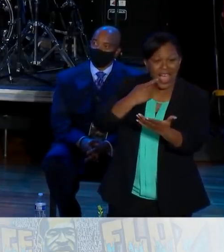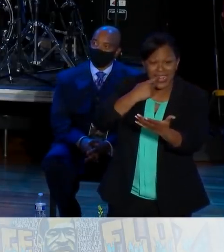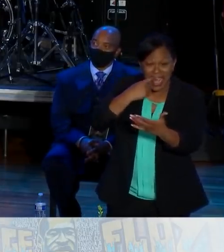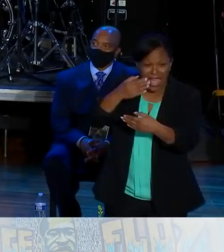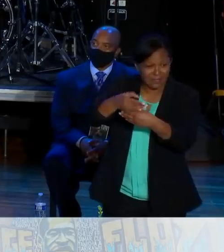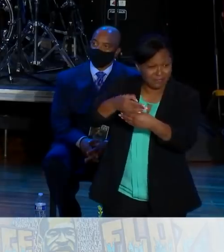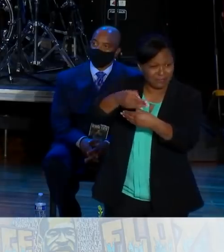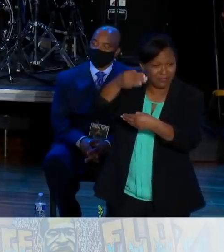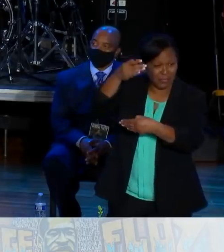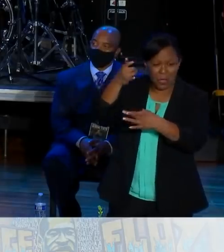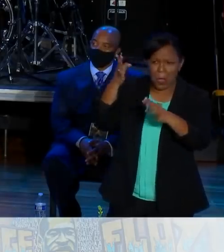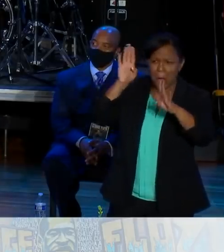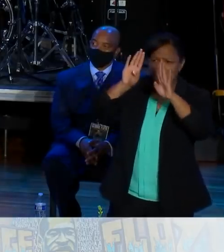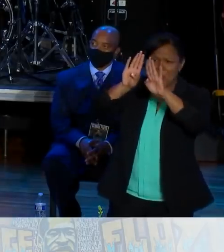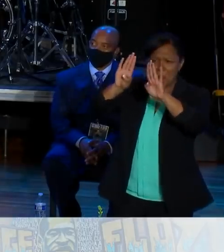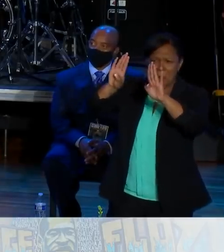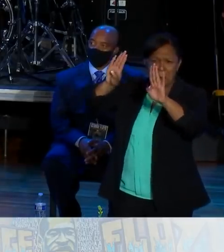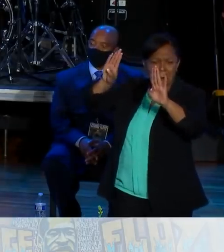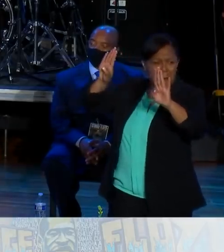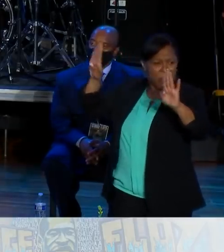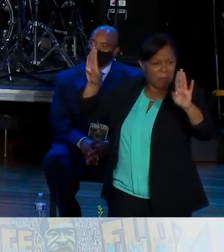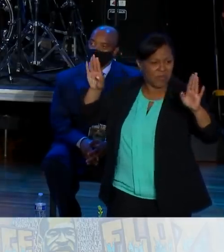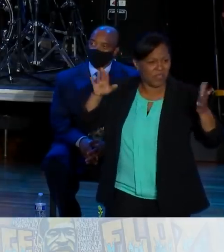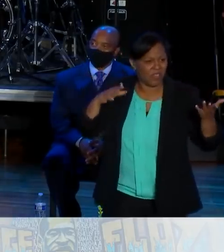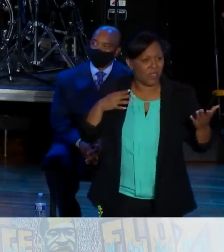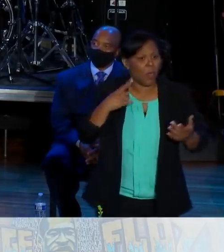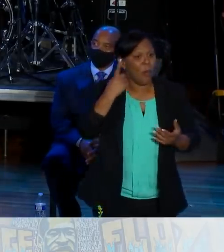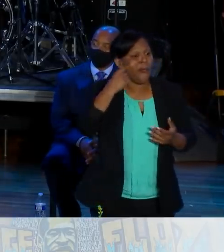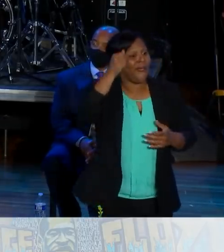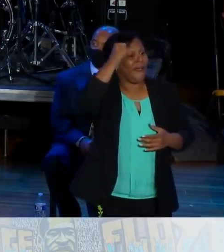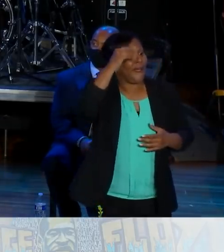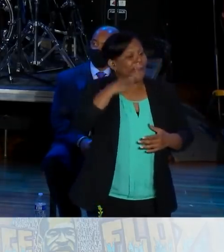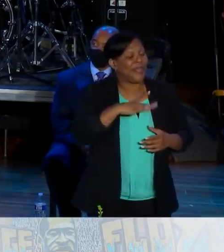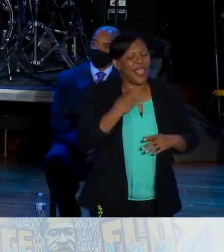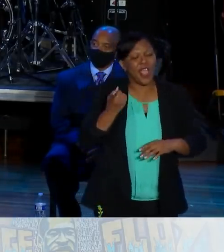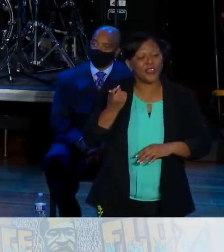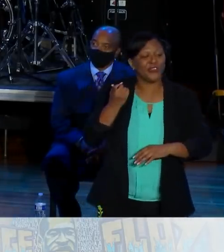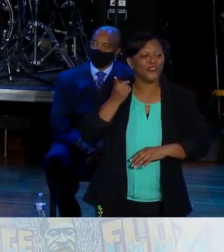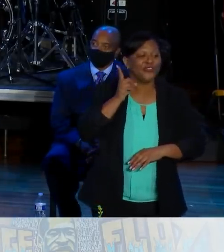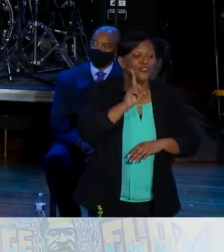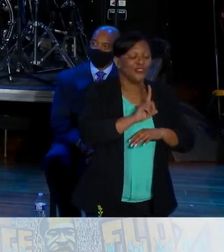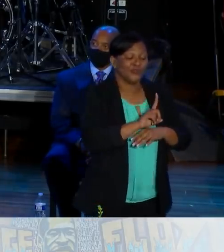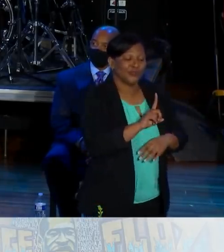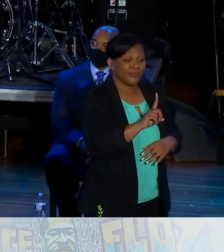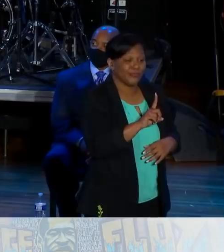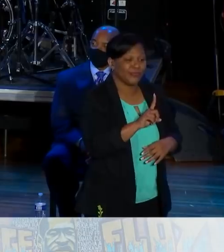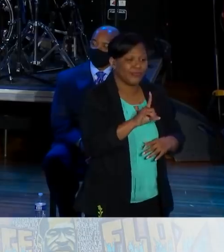FRONT OF A CHURCH THE OTHER DAY THAT HAD BEEN BOARDED UP AS A RESULT OF VIOLENCE.